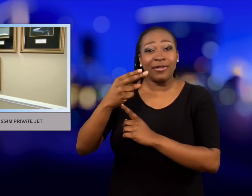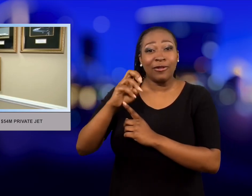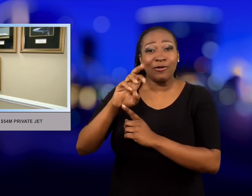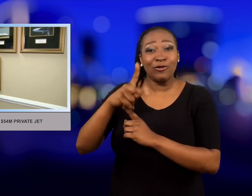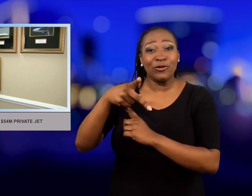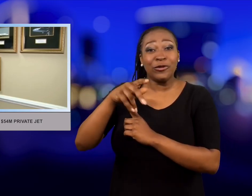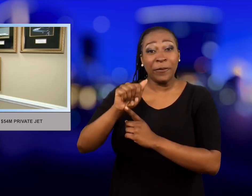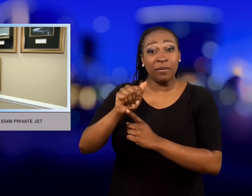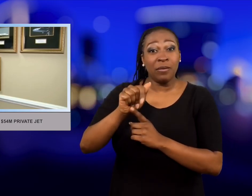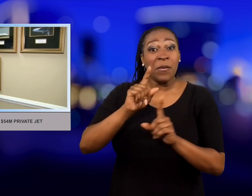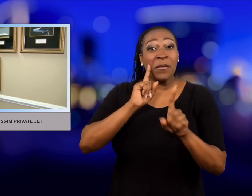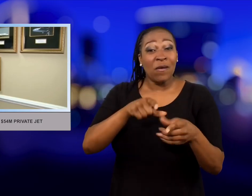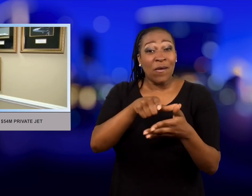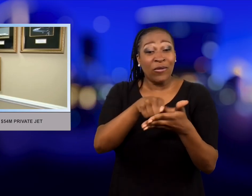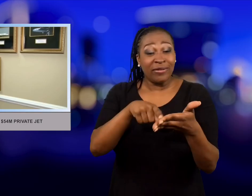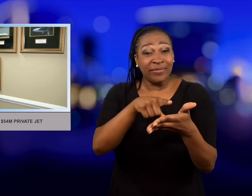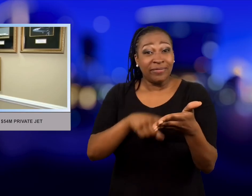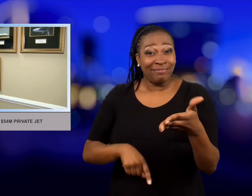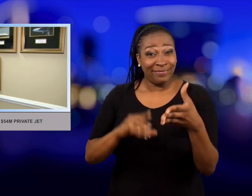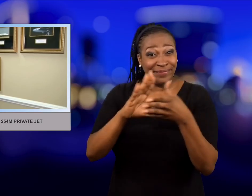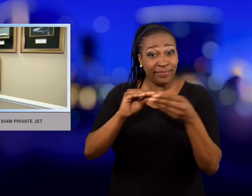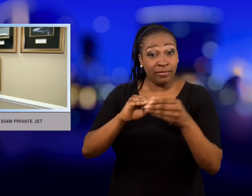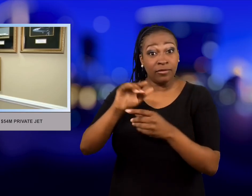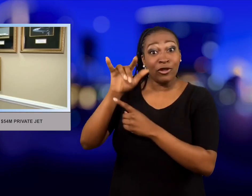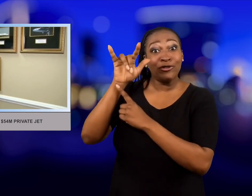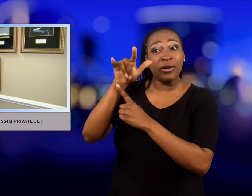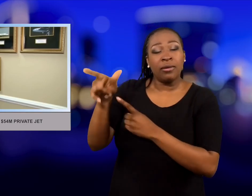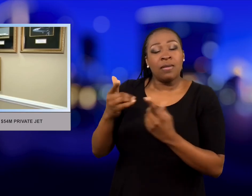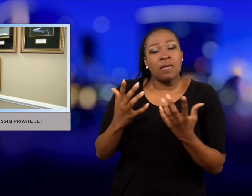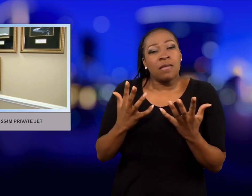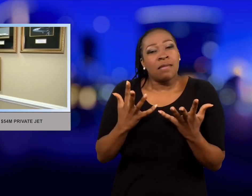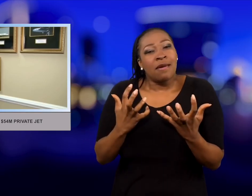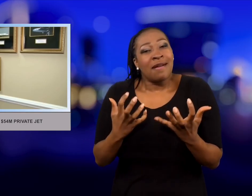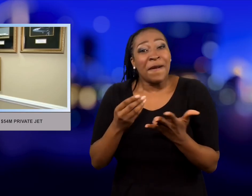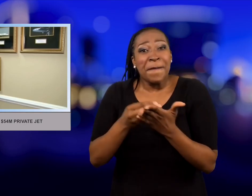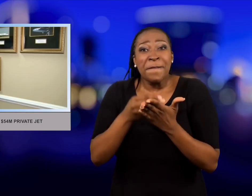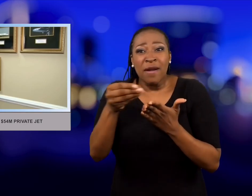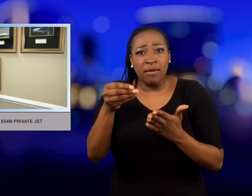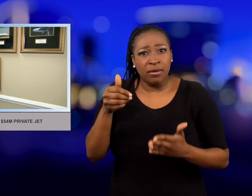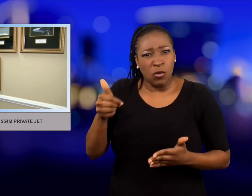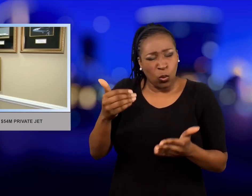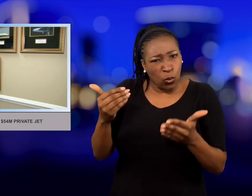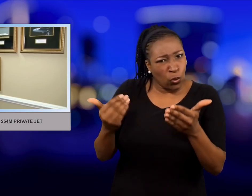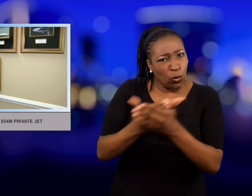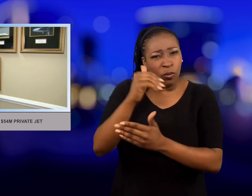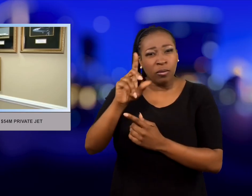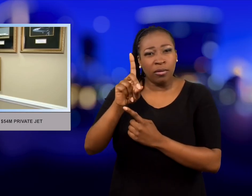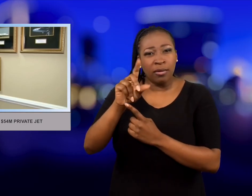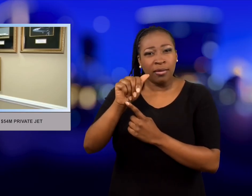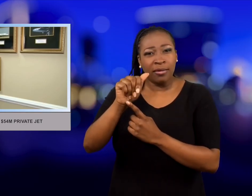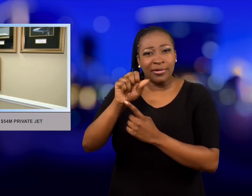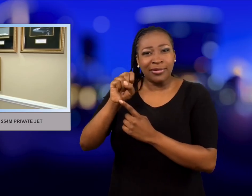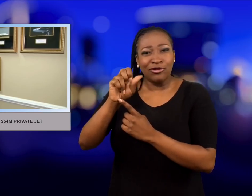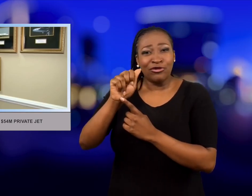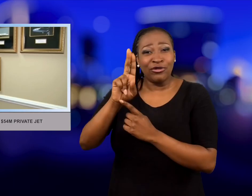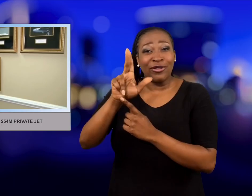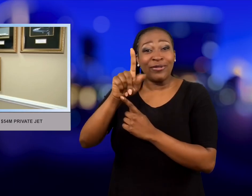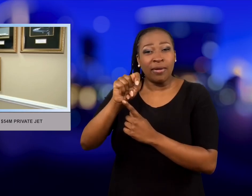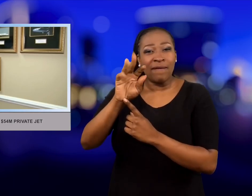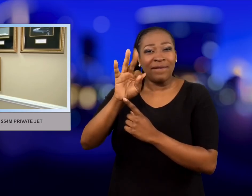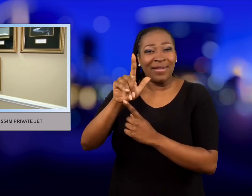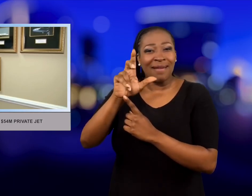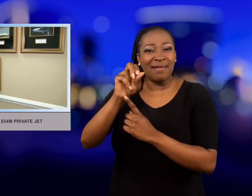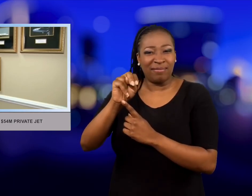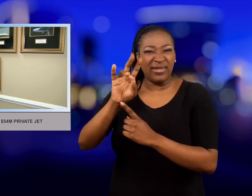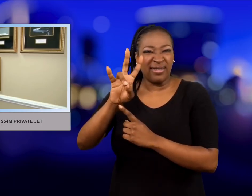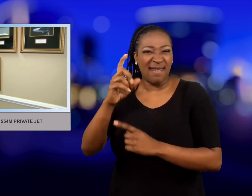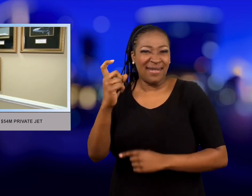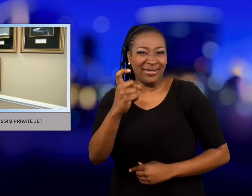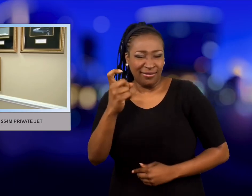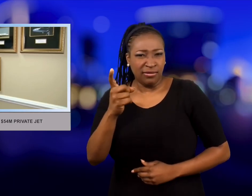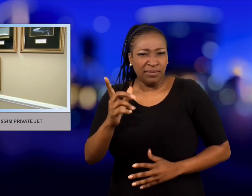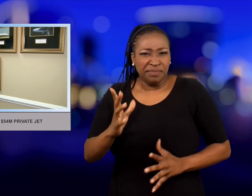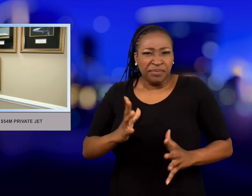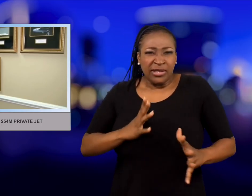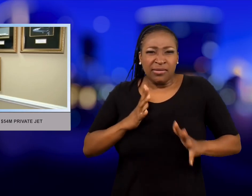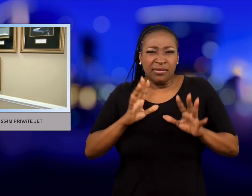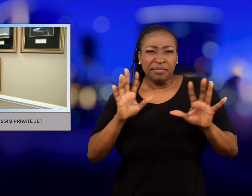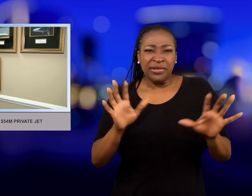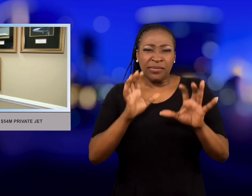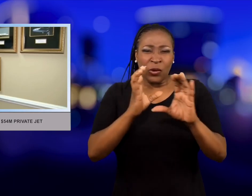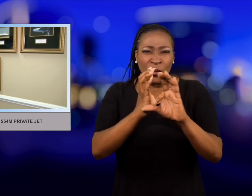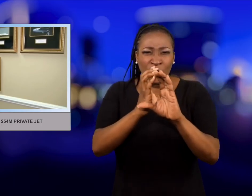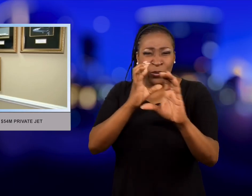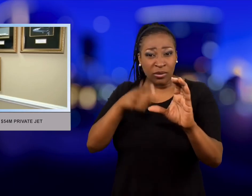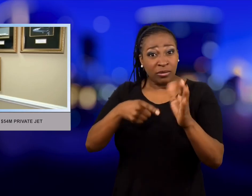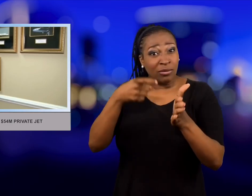According to "Sherpa Report" the jet Duplantis wants to buy is a new Dassault Falcon 7-X